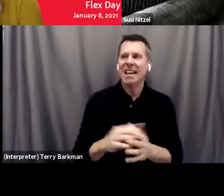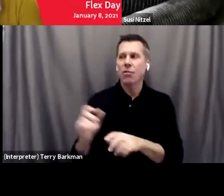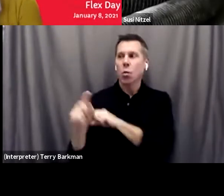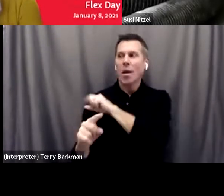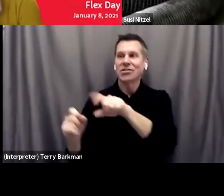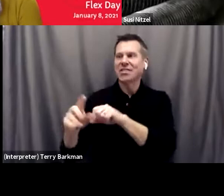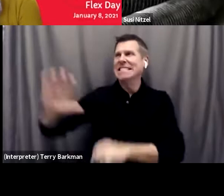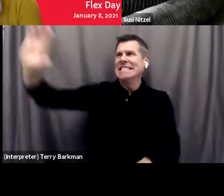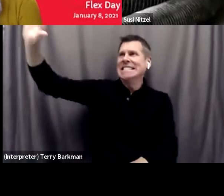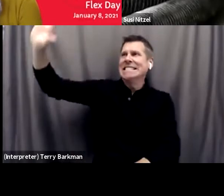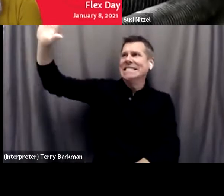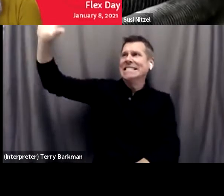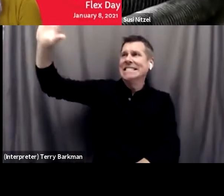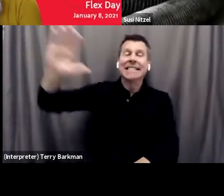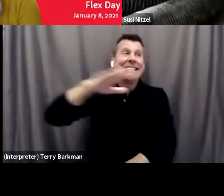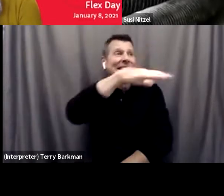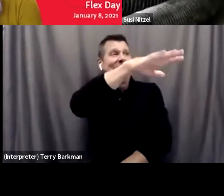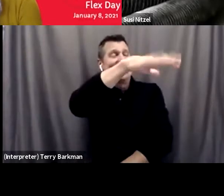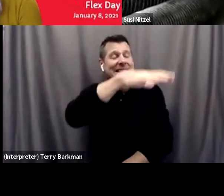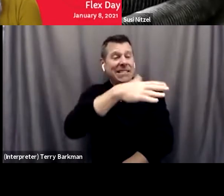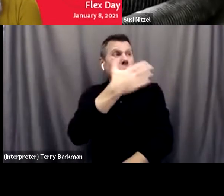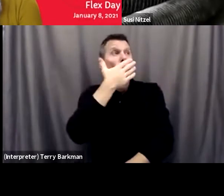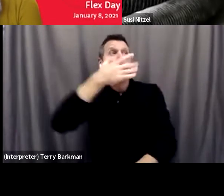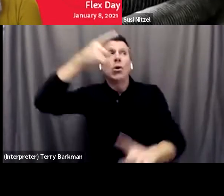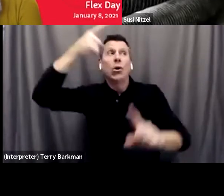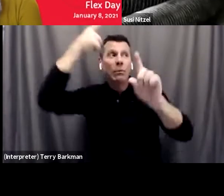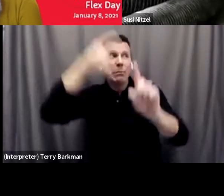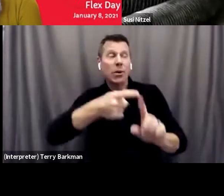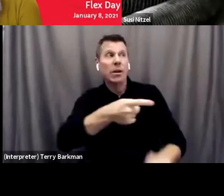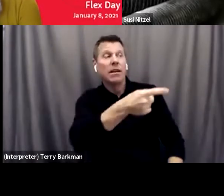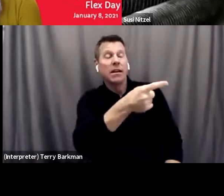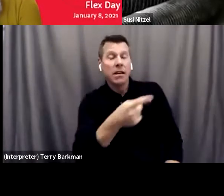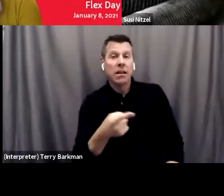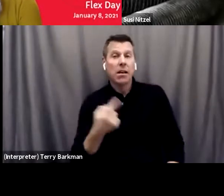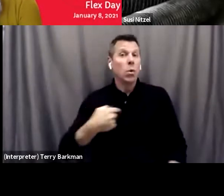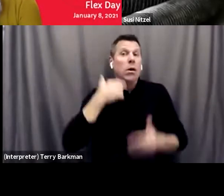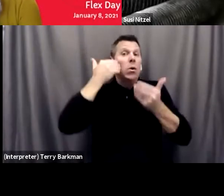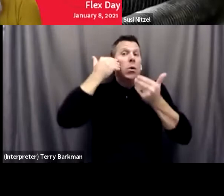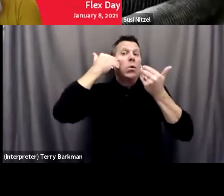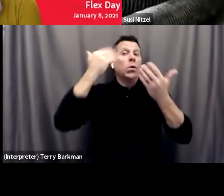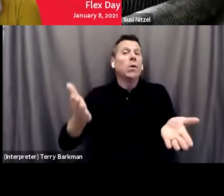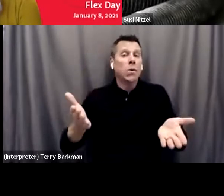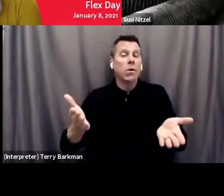Susi Nitzel: But surely, I just wanted real quick, that's a great point. We don't know what, as I said, I don't know what my other